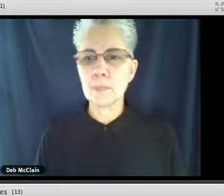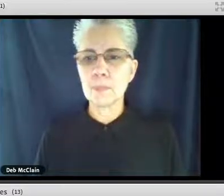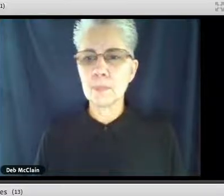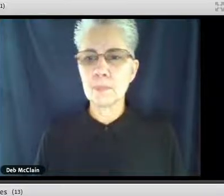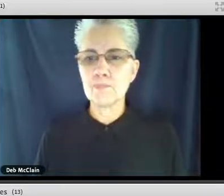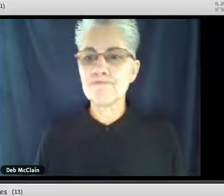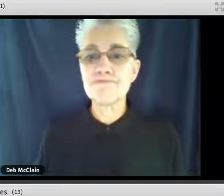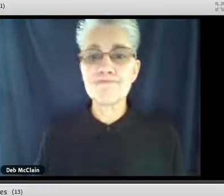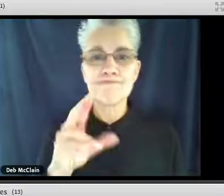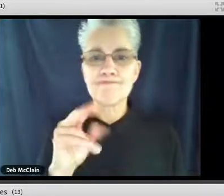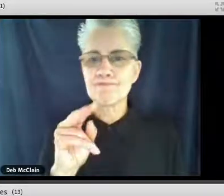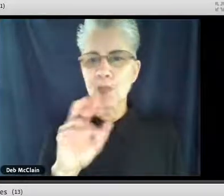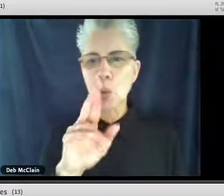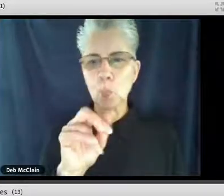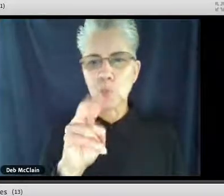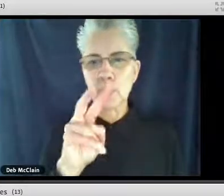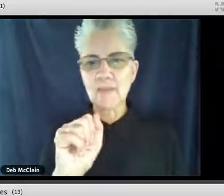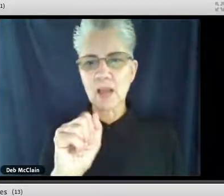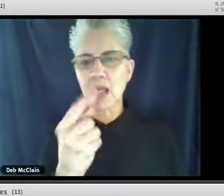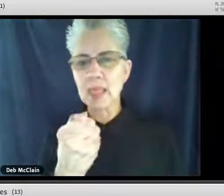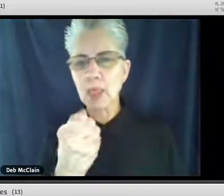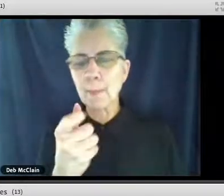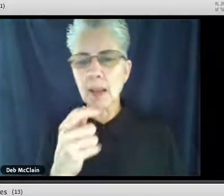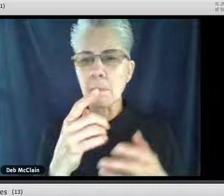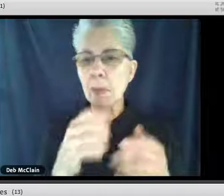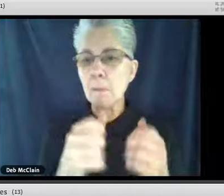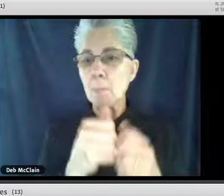Okay, so Reba just a little bit but lots of "No"s. Okay. No problem.